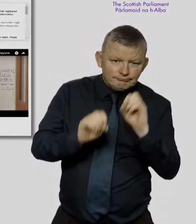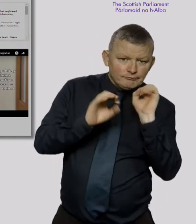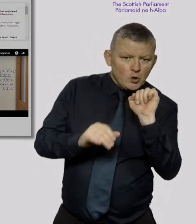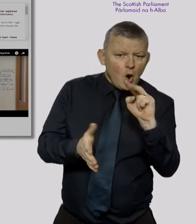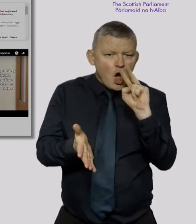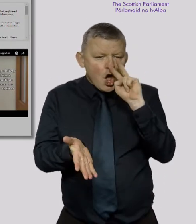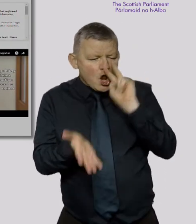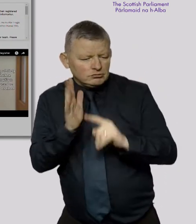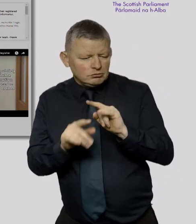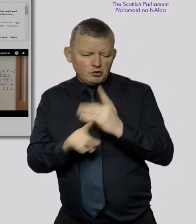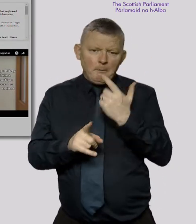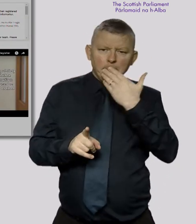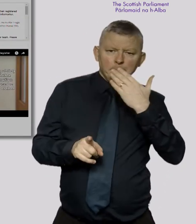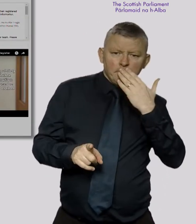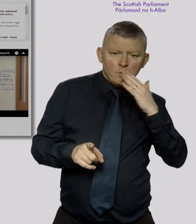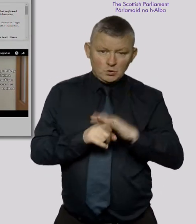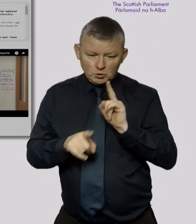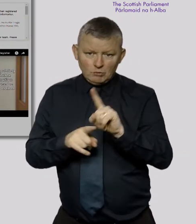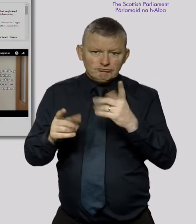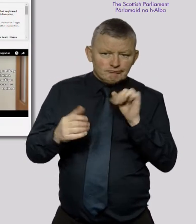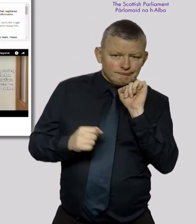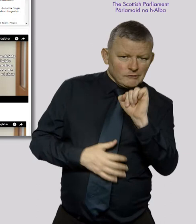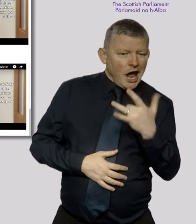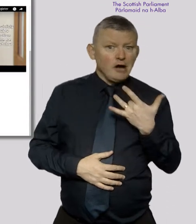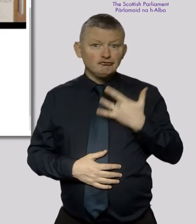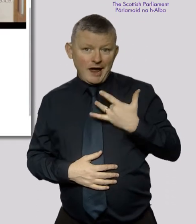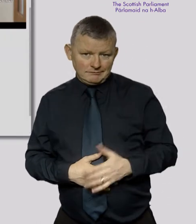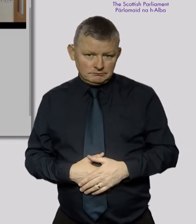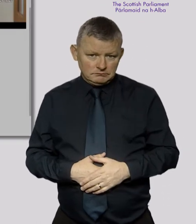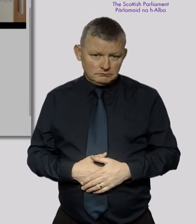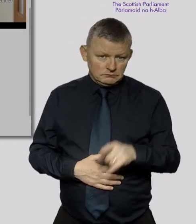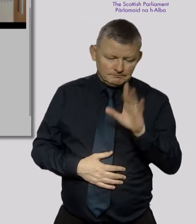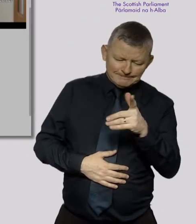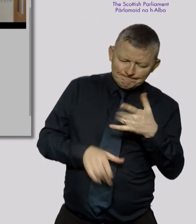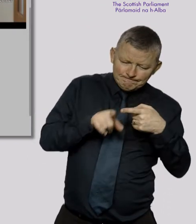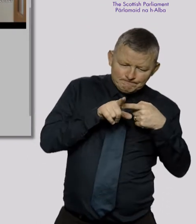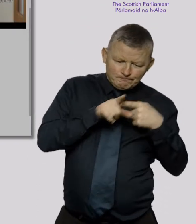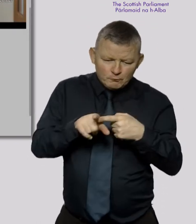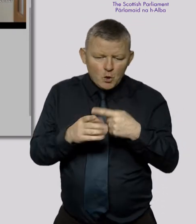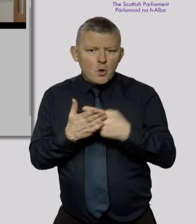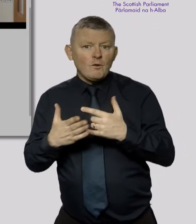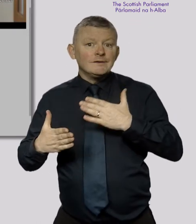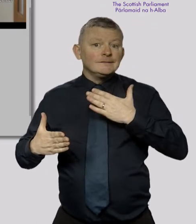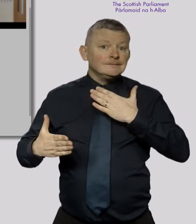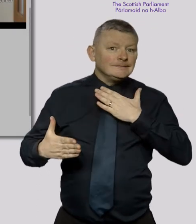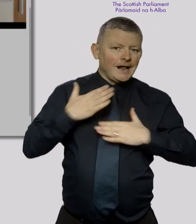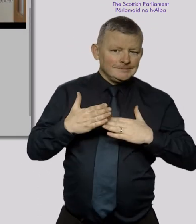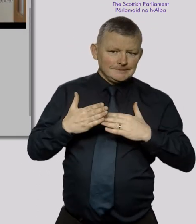Fill in your organisation’s status and address details. If you are required to comply with a code of conduct which governs lobbying